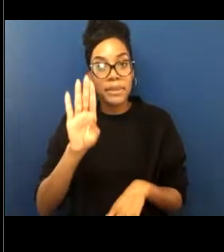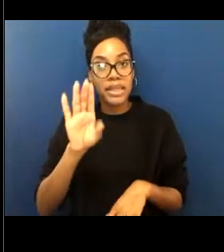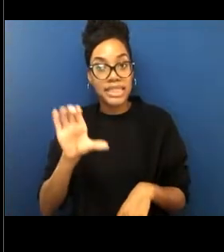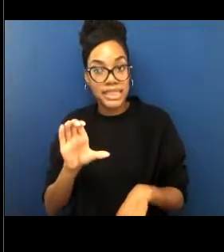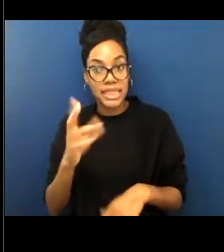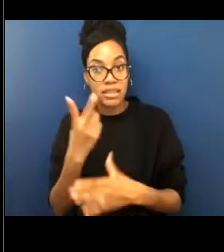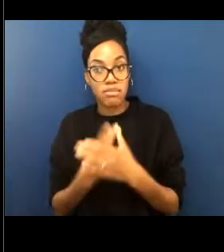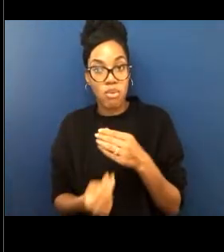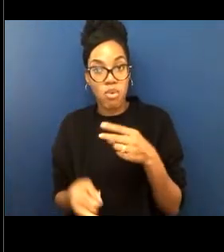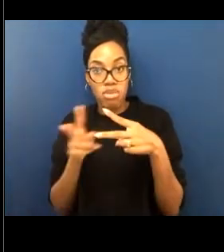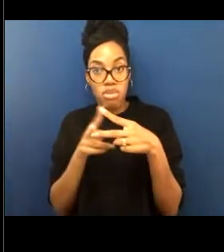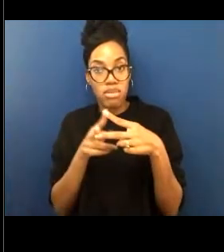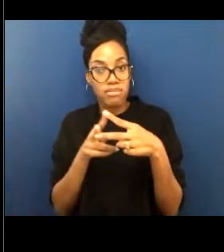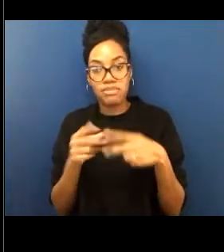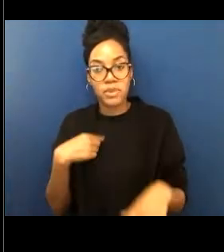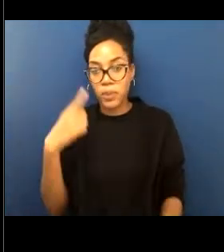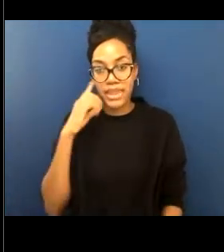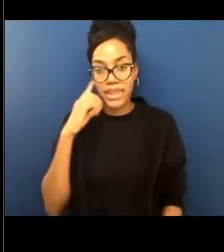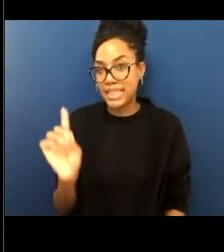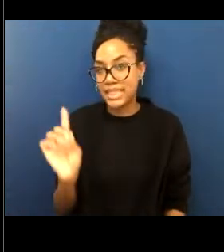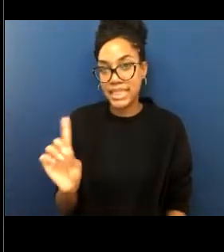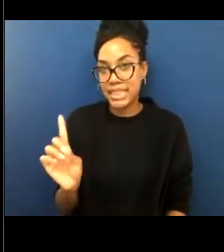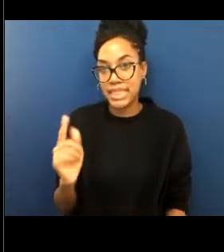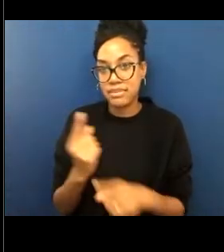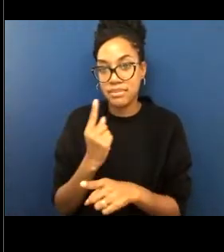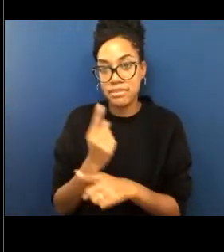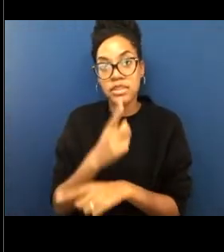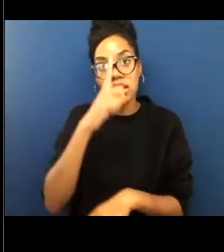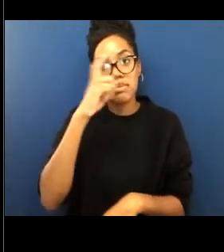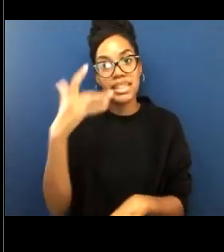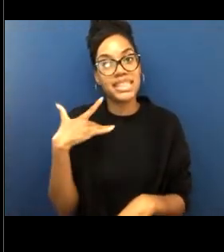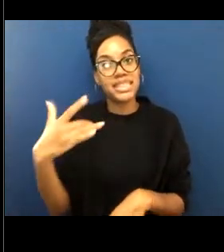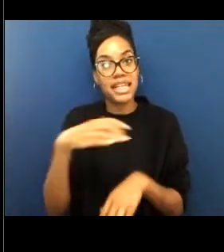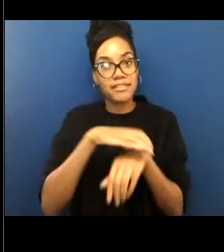He didn't think that D would work because they keep shedding their skin.